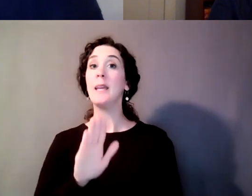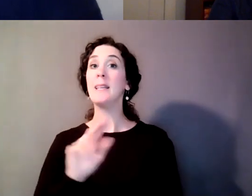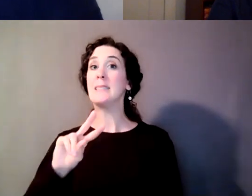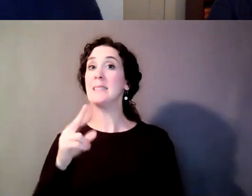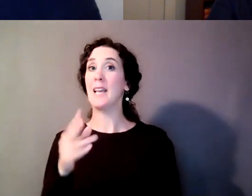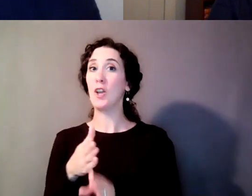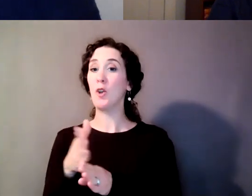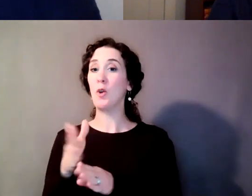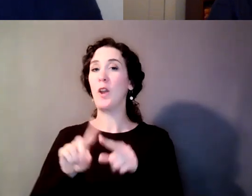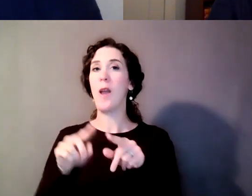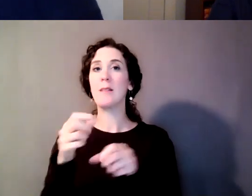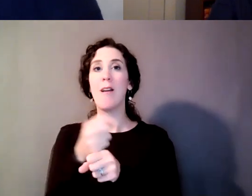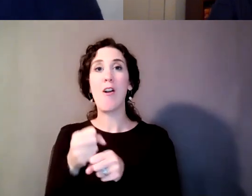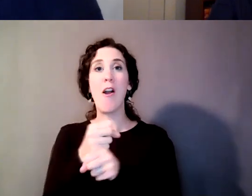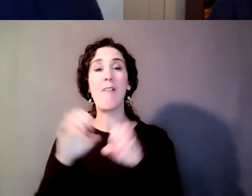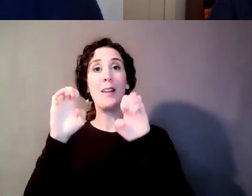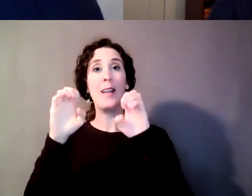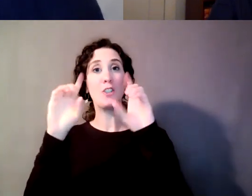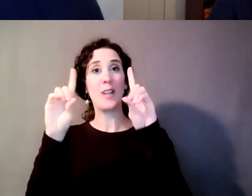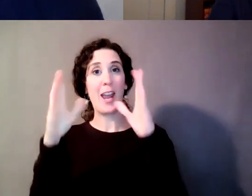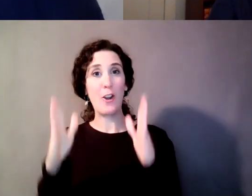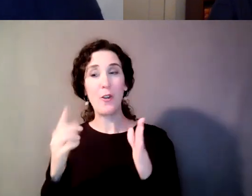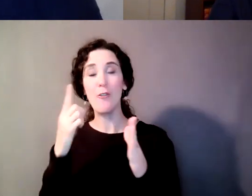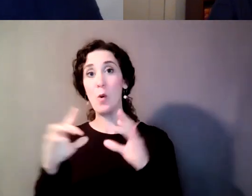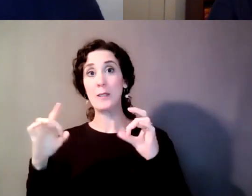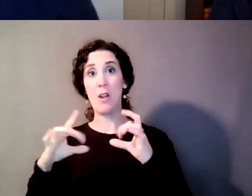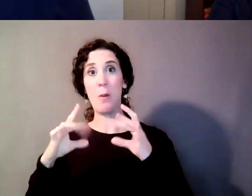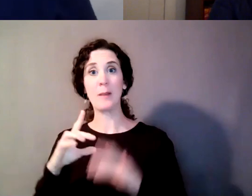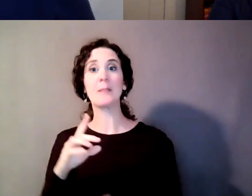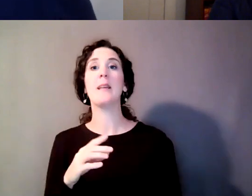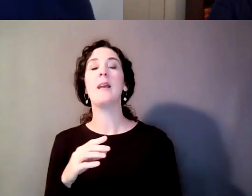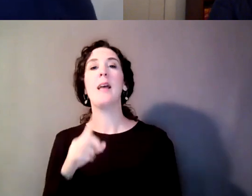for Starbucks but his passion for teaching and coffee into alignment for more than 25